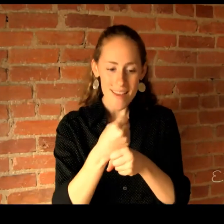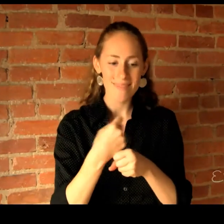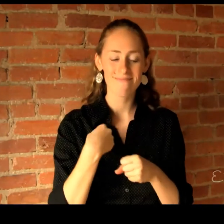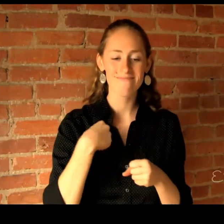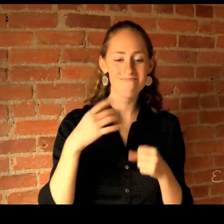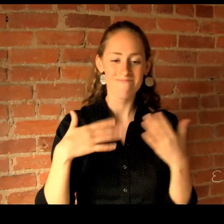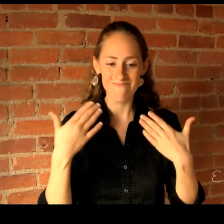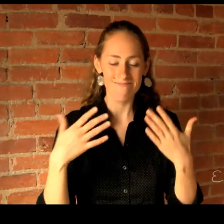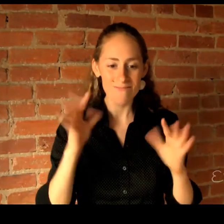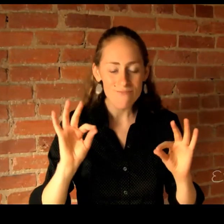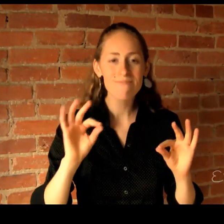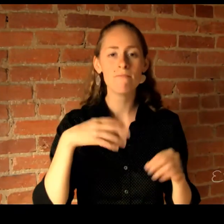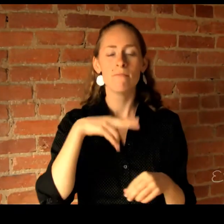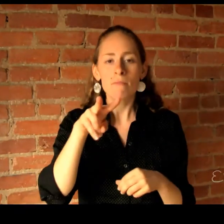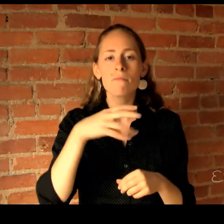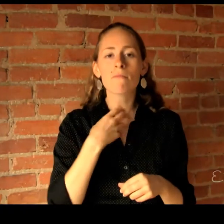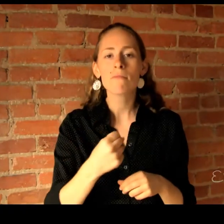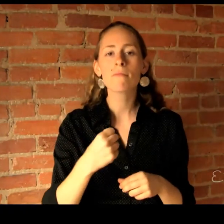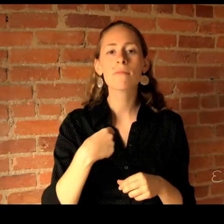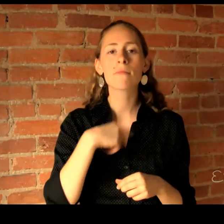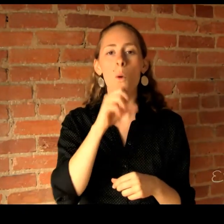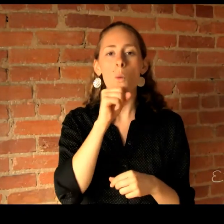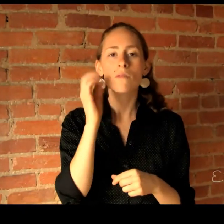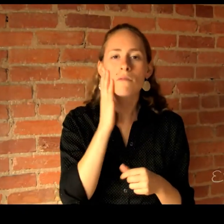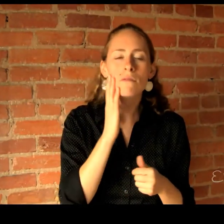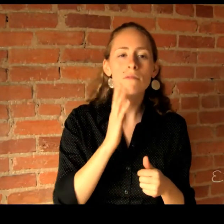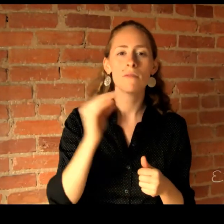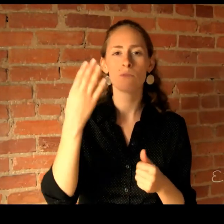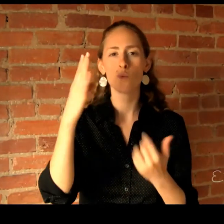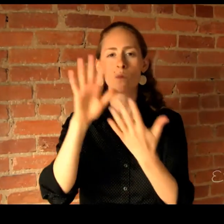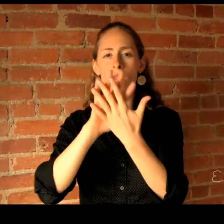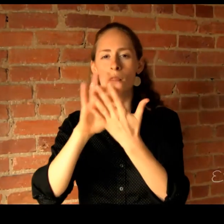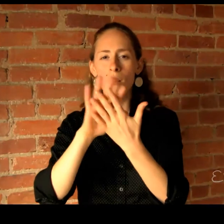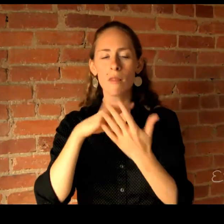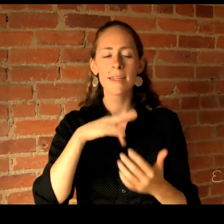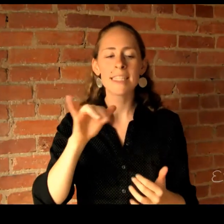created a video, the color was off as my skin was orange-ish with a blurry blue background